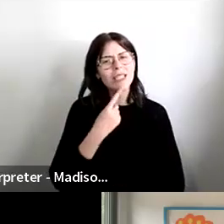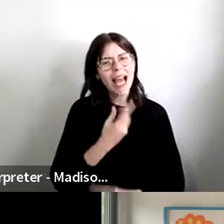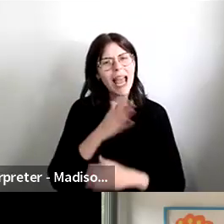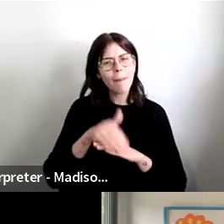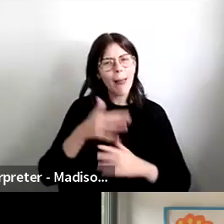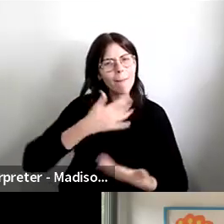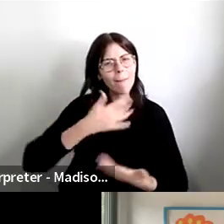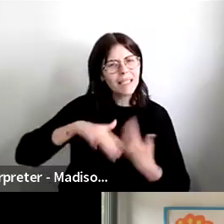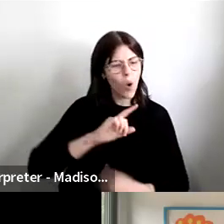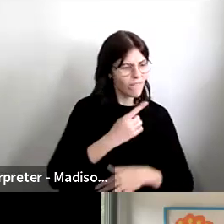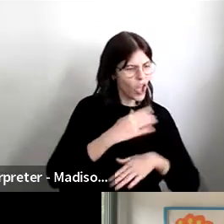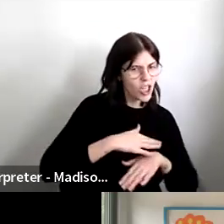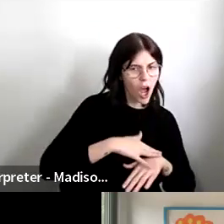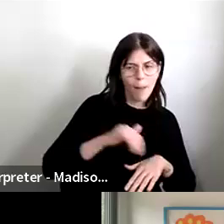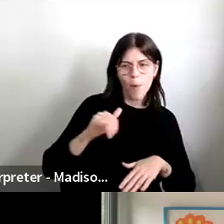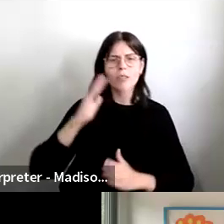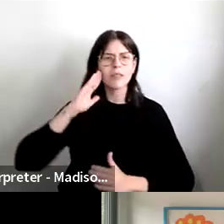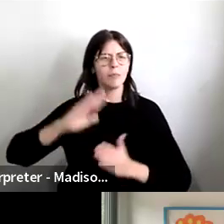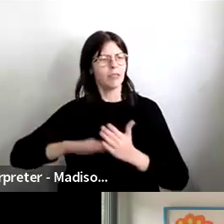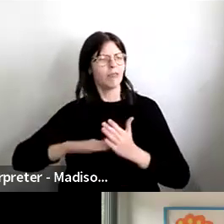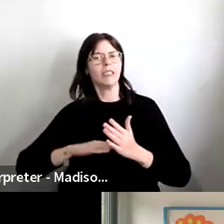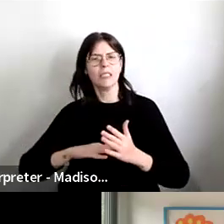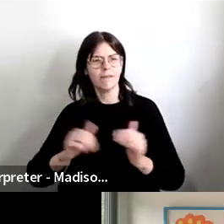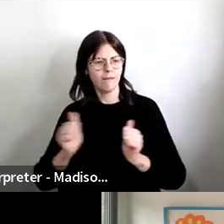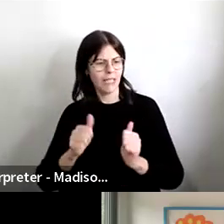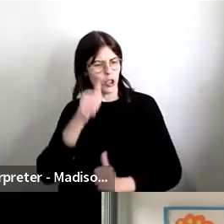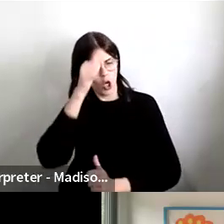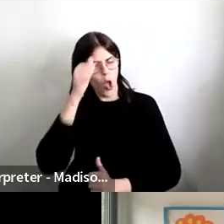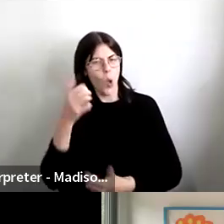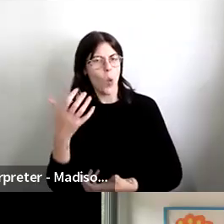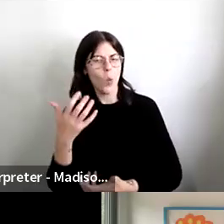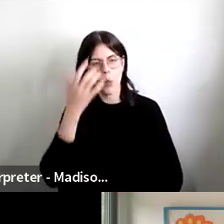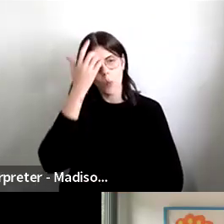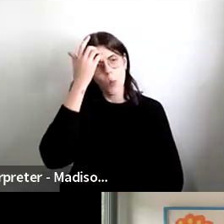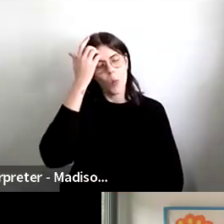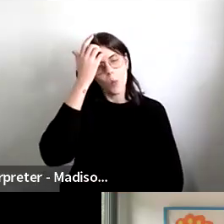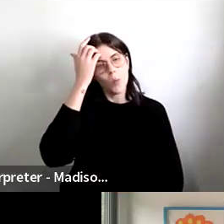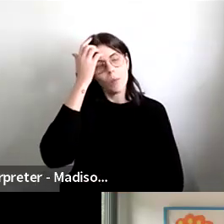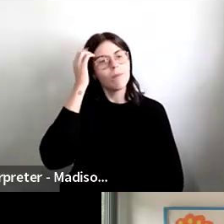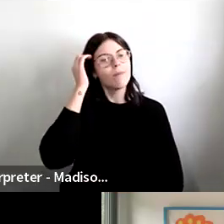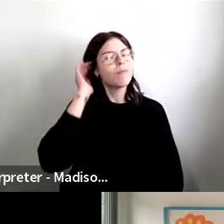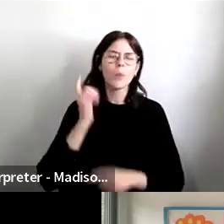of first timers or less experienced and more experienced assessor's? We touched on it a bit.